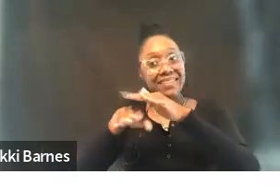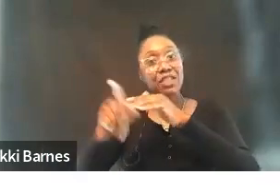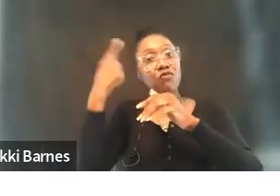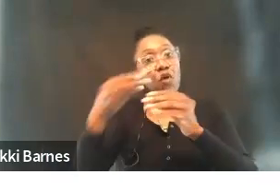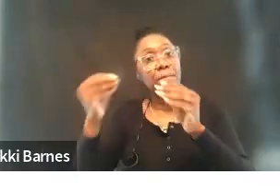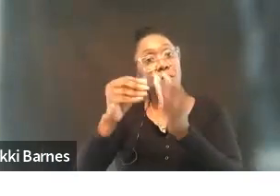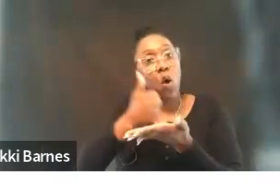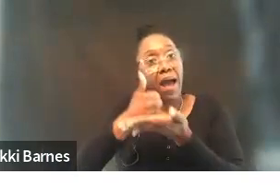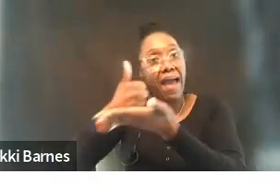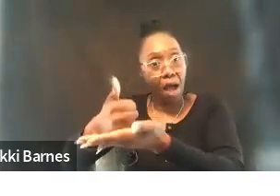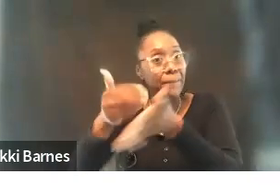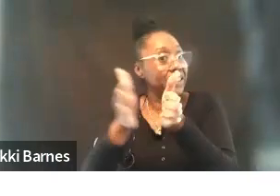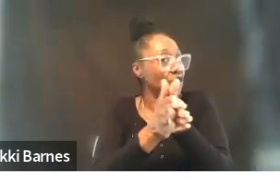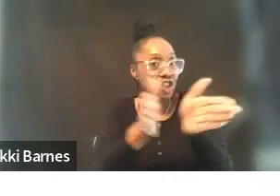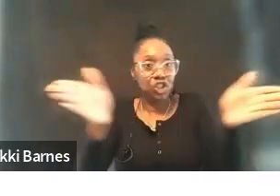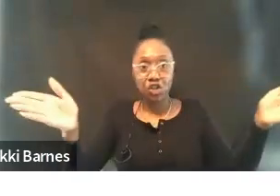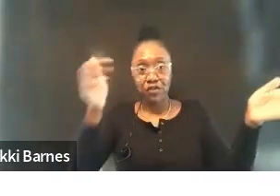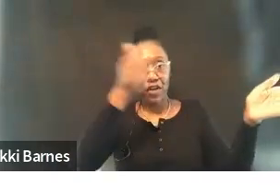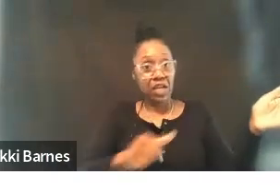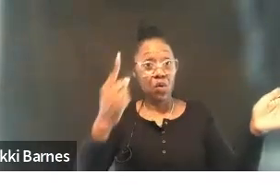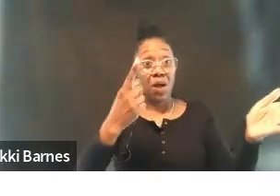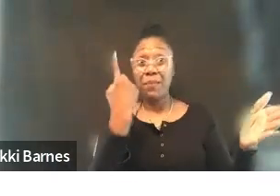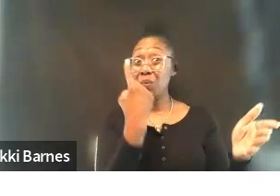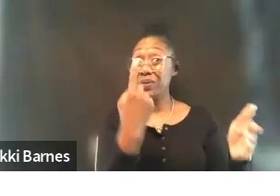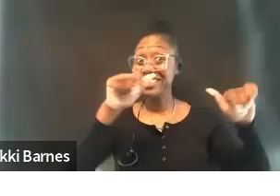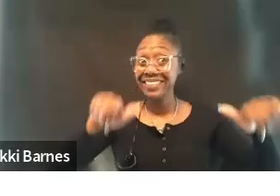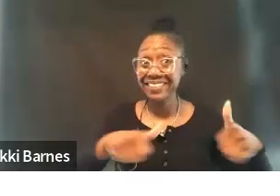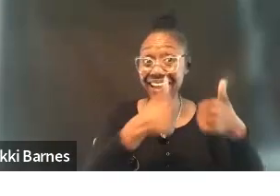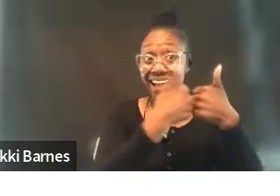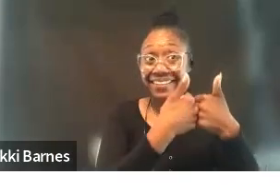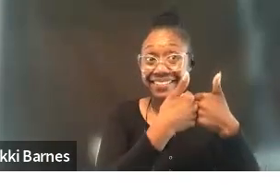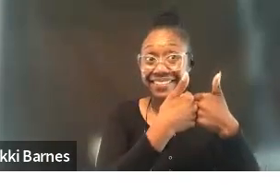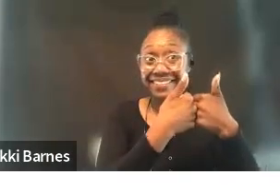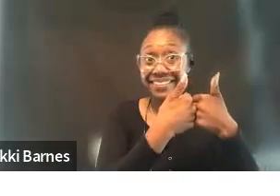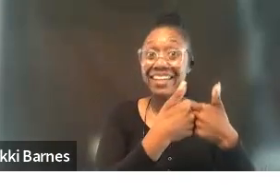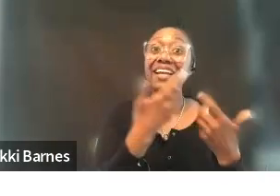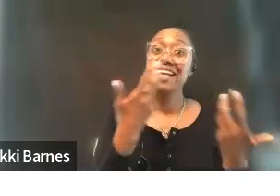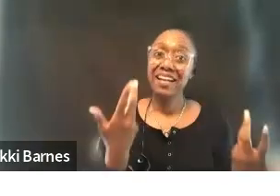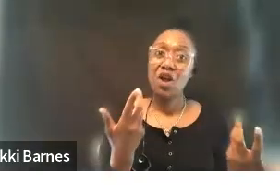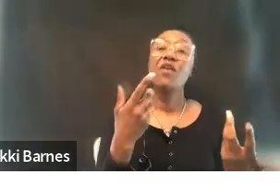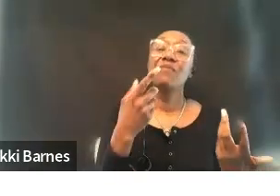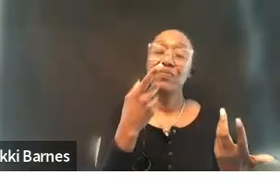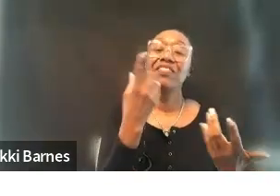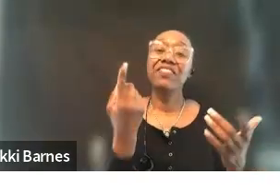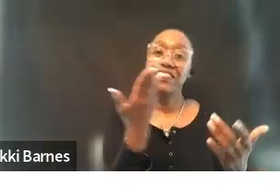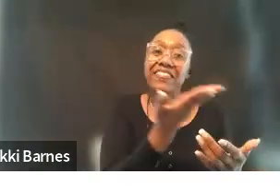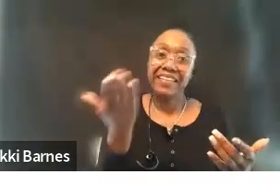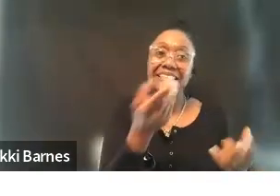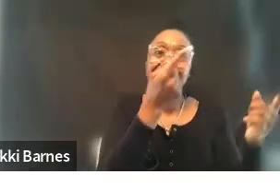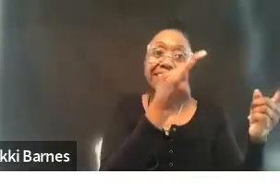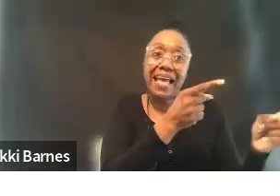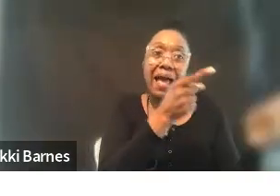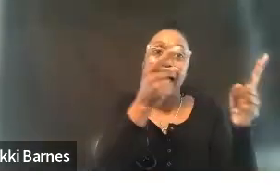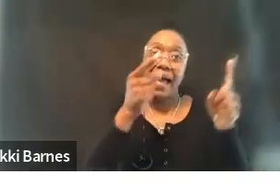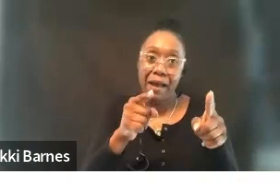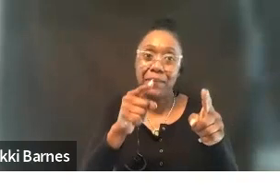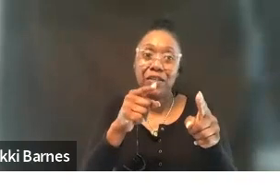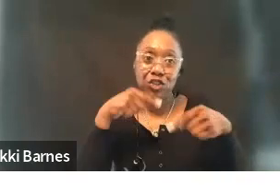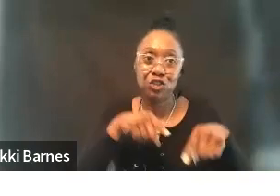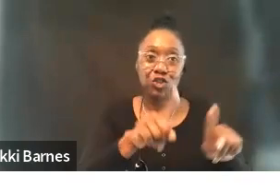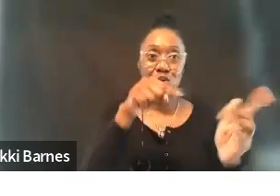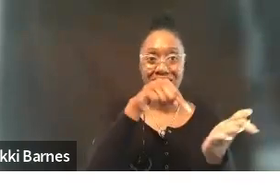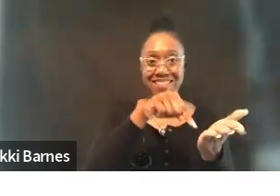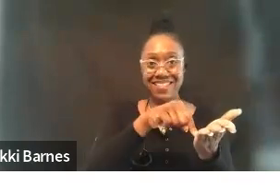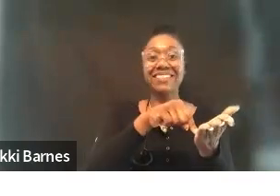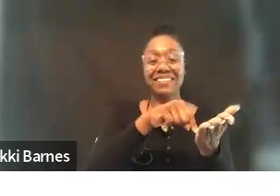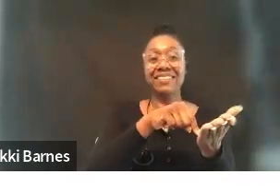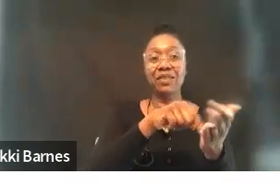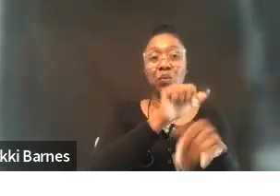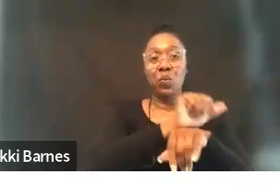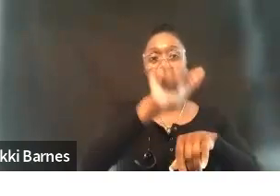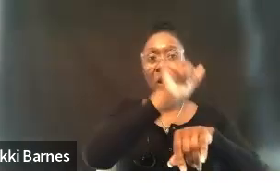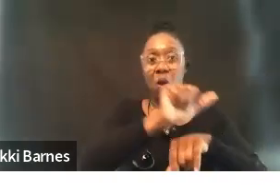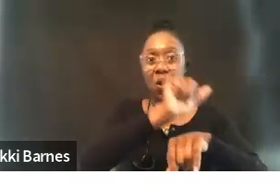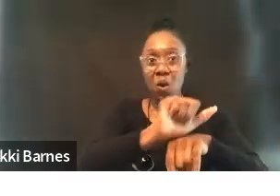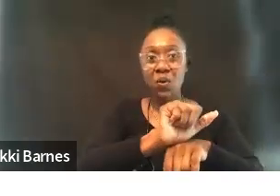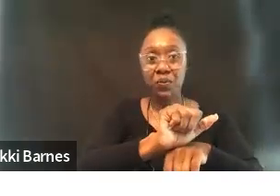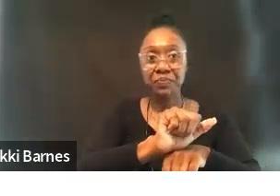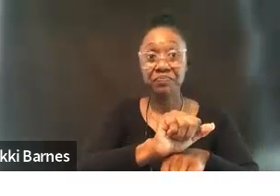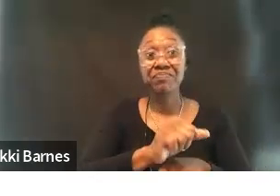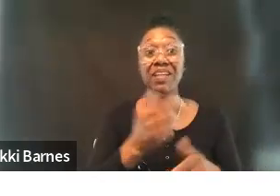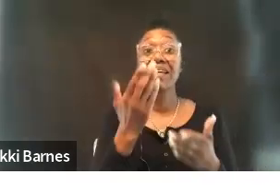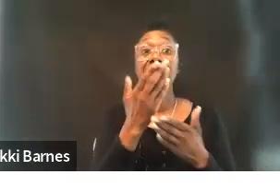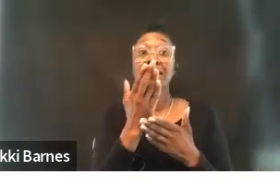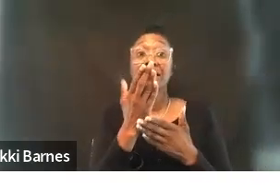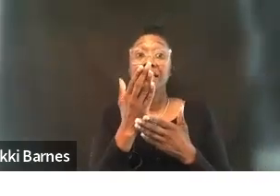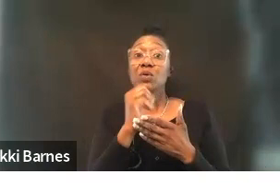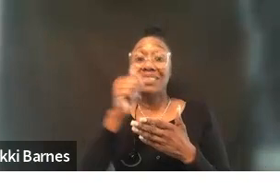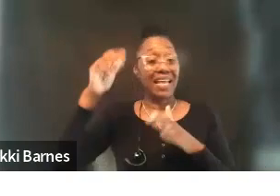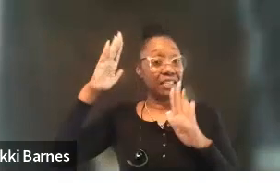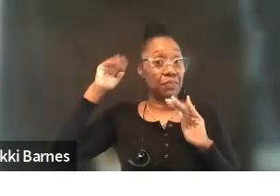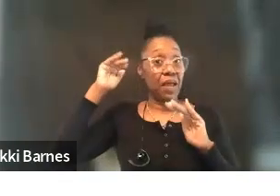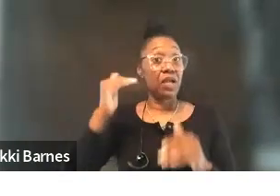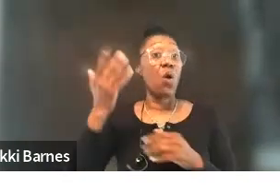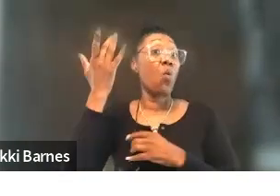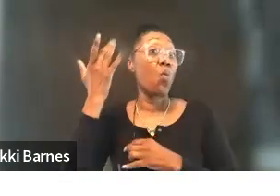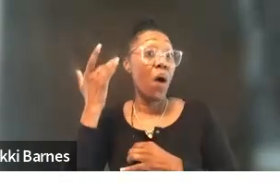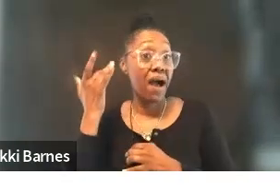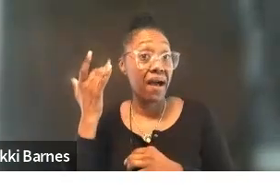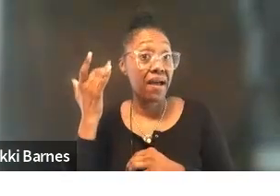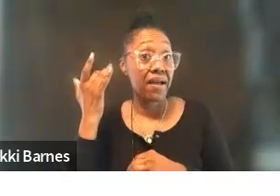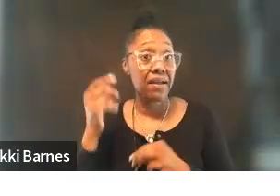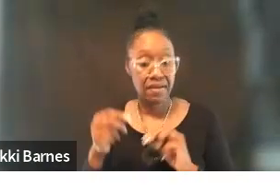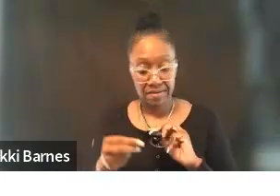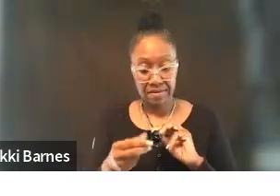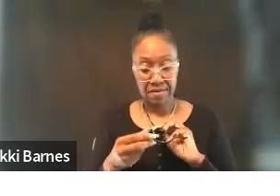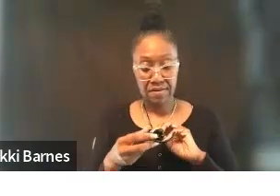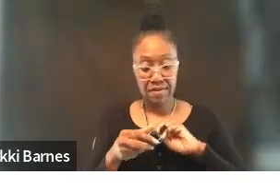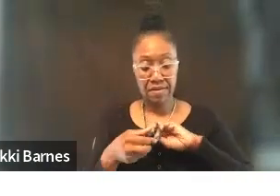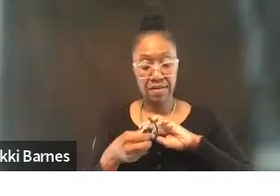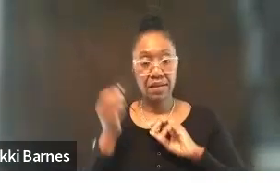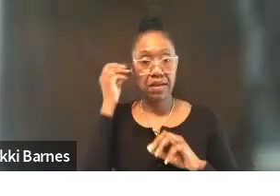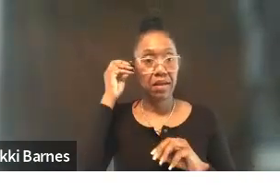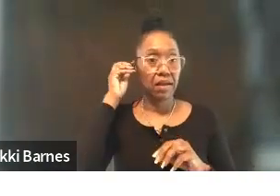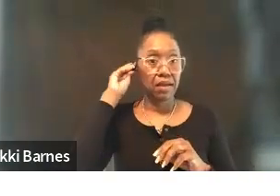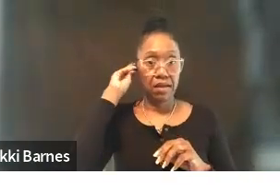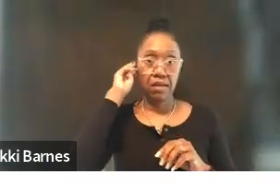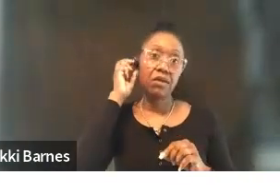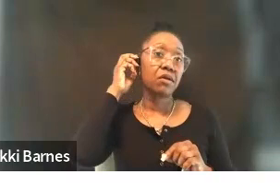The challenge is that we had some unintended consequences. And this work. And Some of that was because We perhaps all the right people.